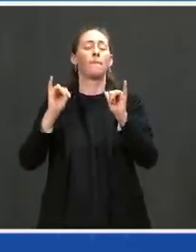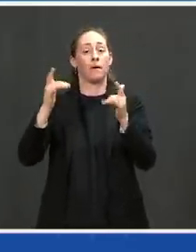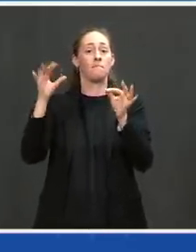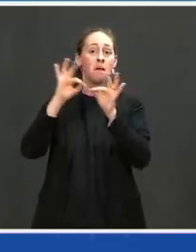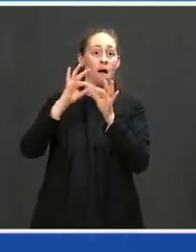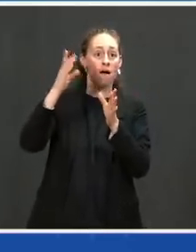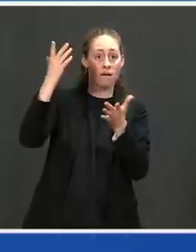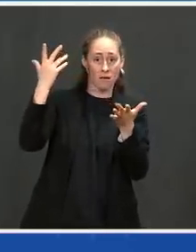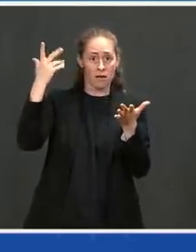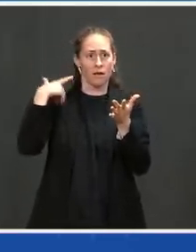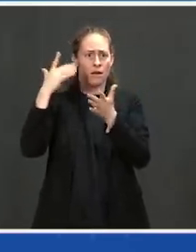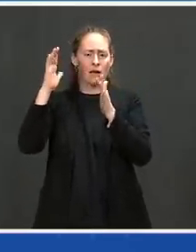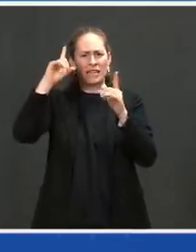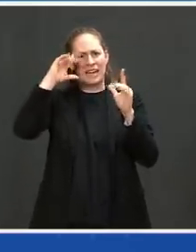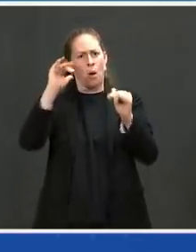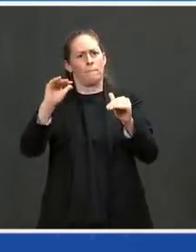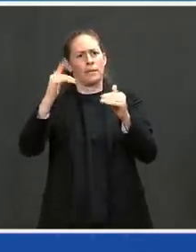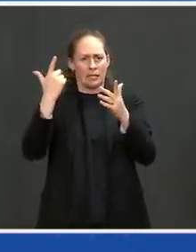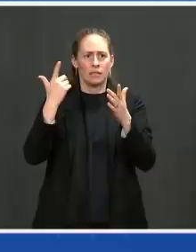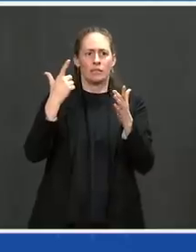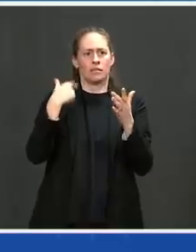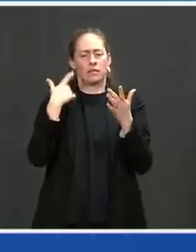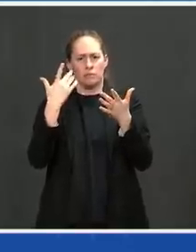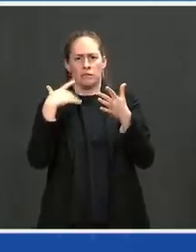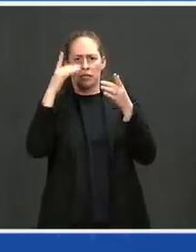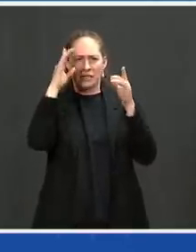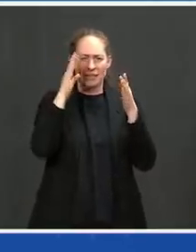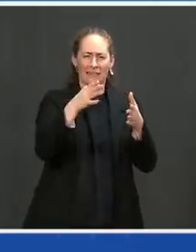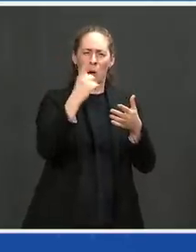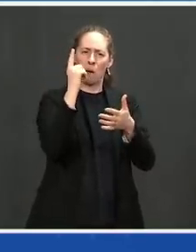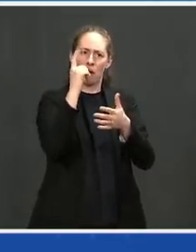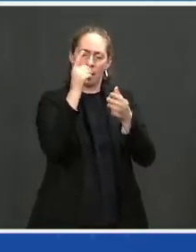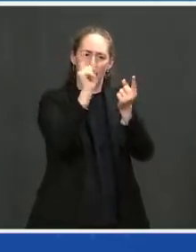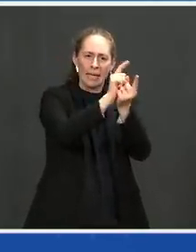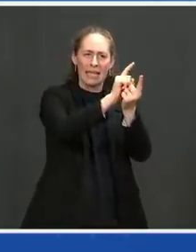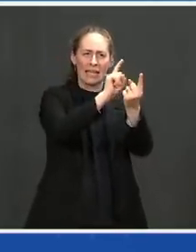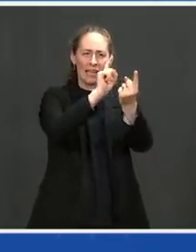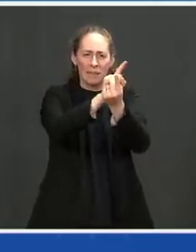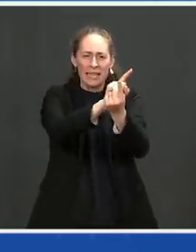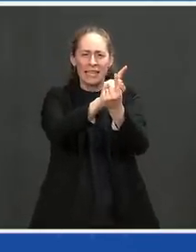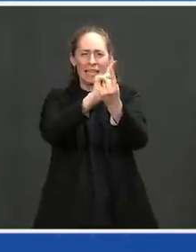to focus on those as well, and -- whether it's immigration or guns